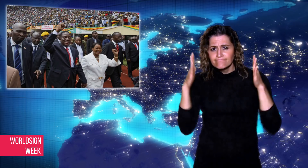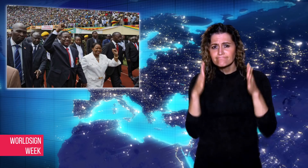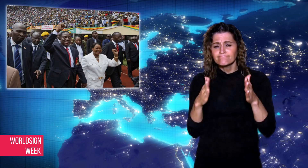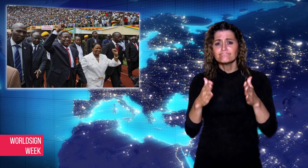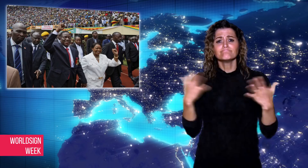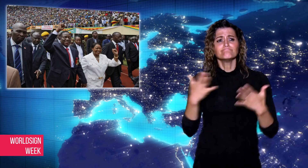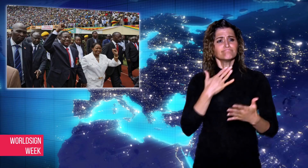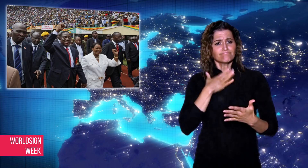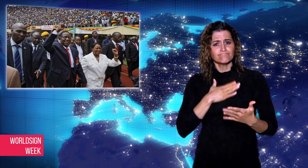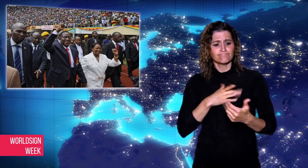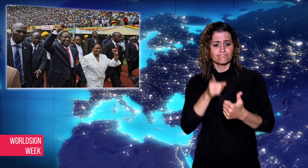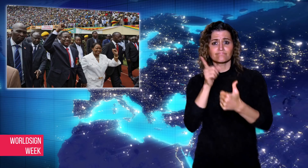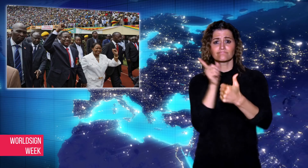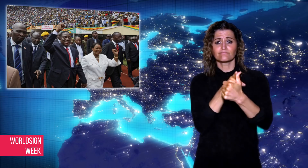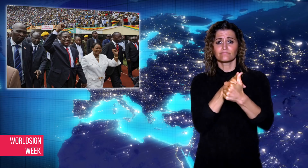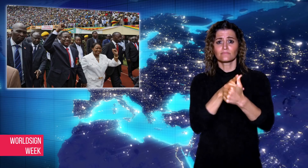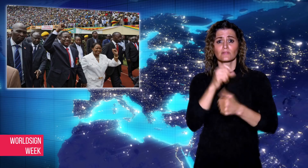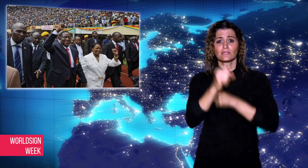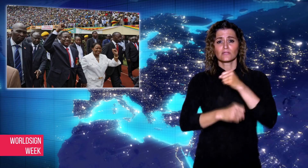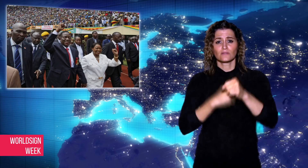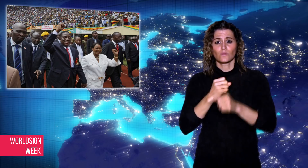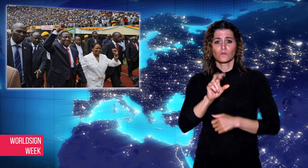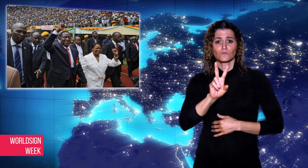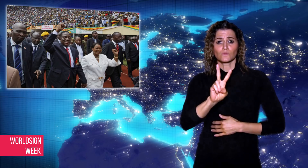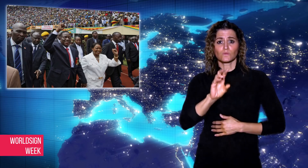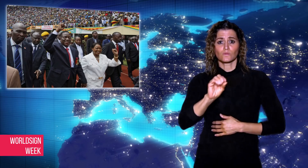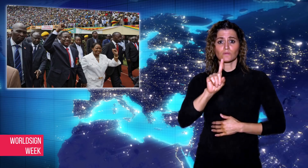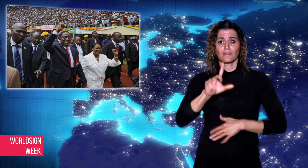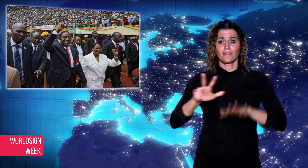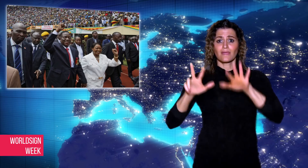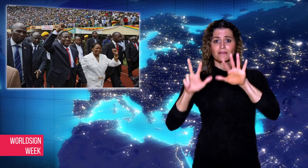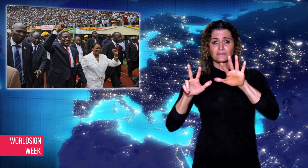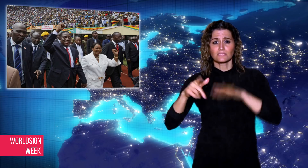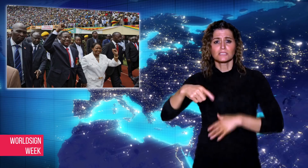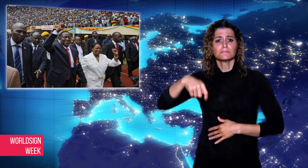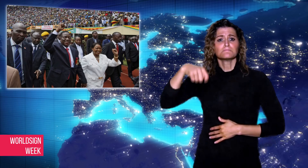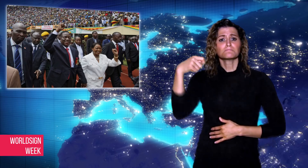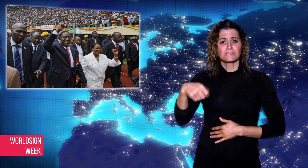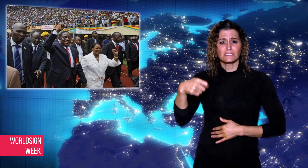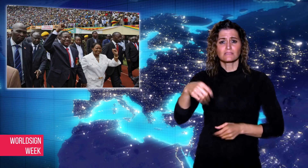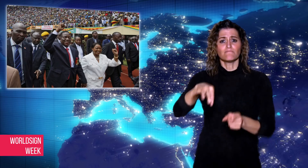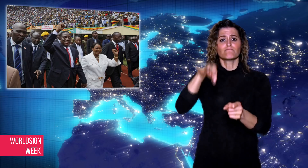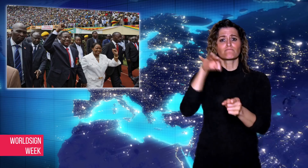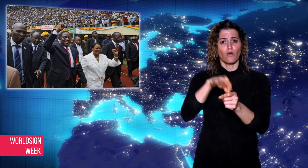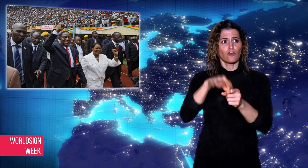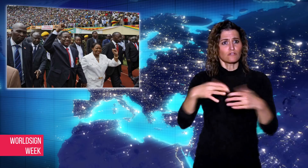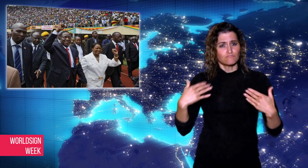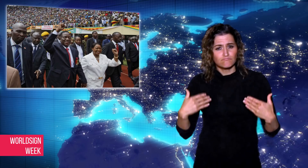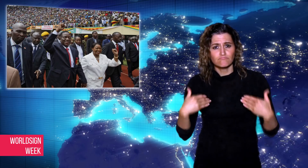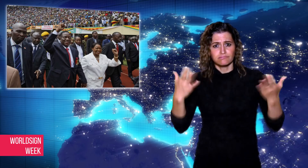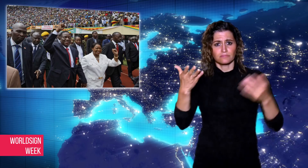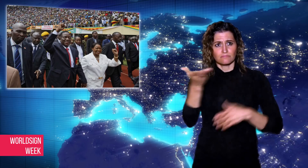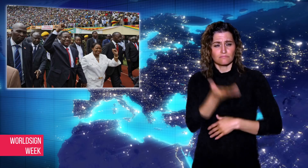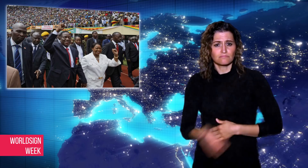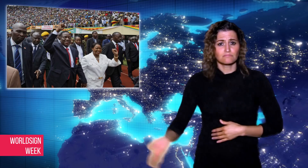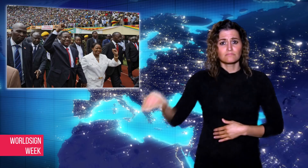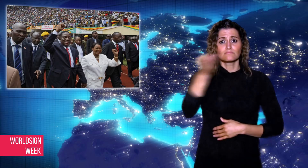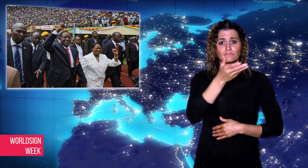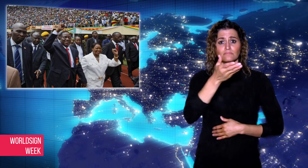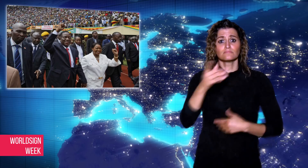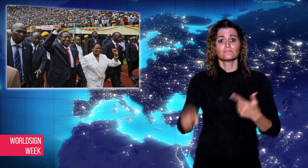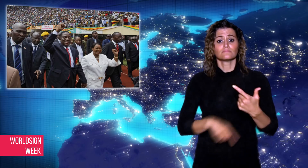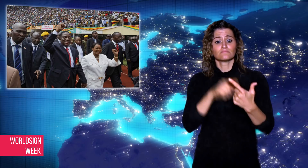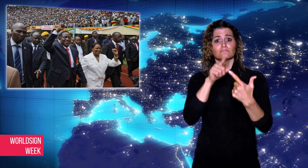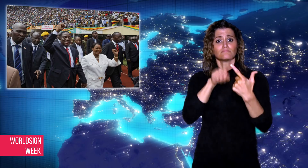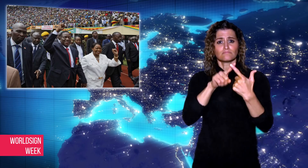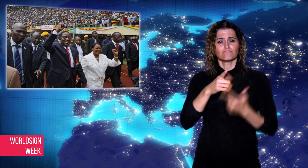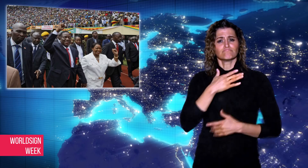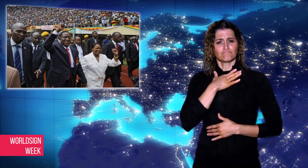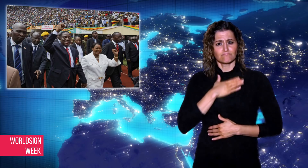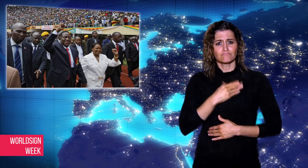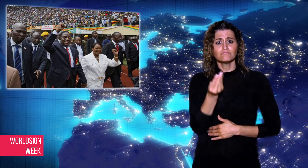dare not to squander the moment,” he